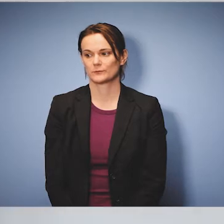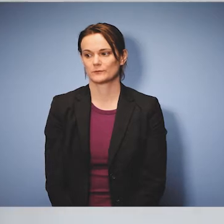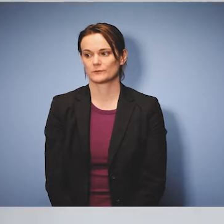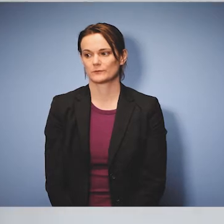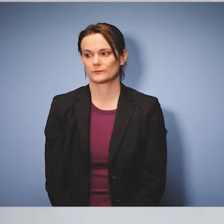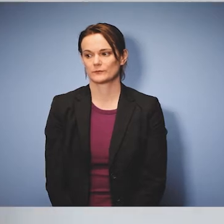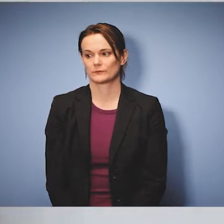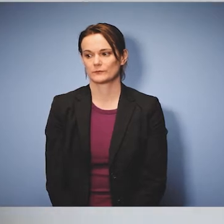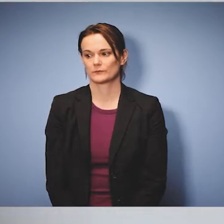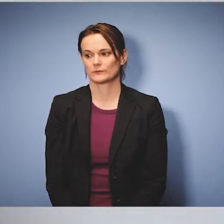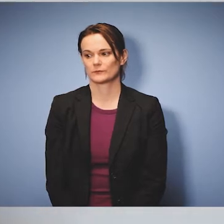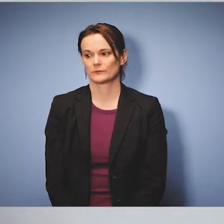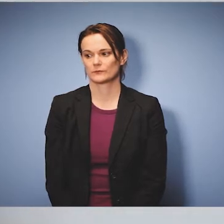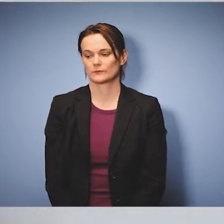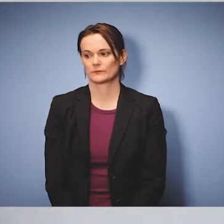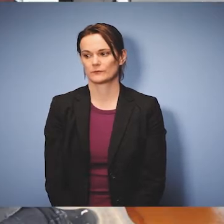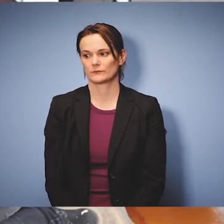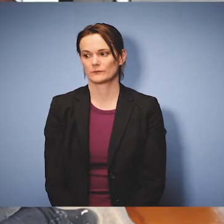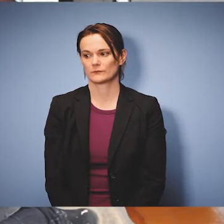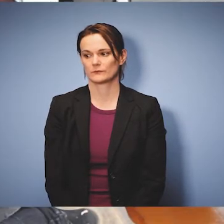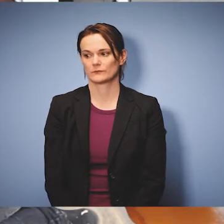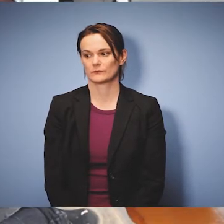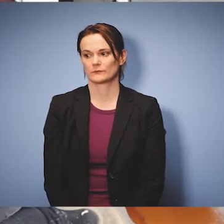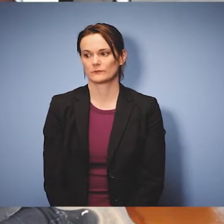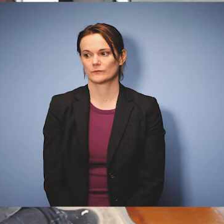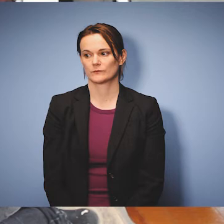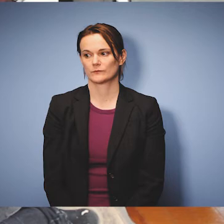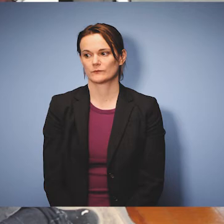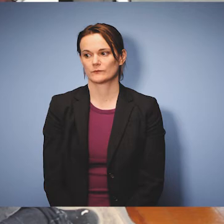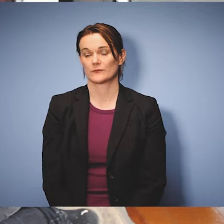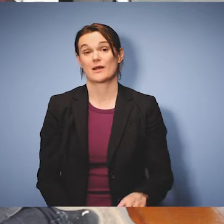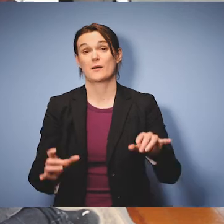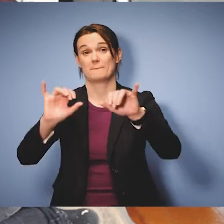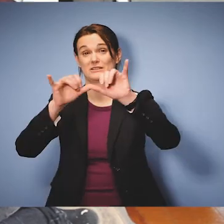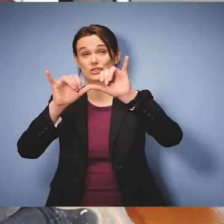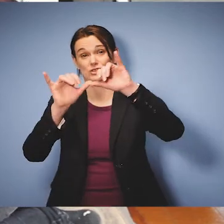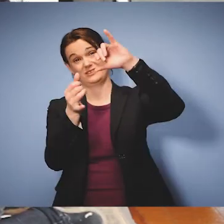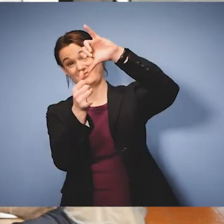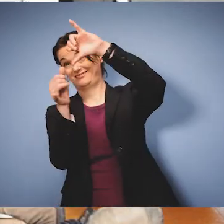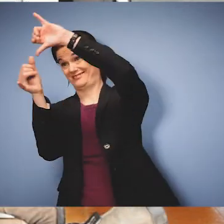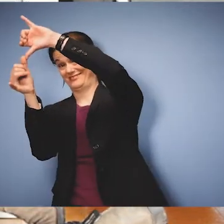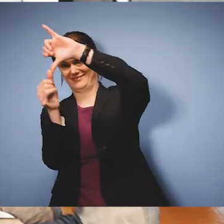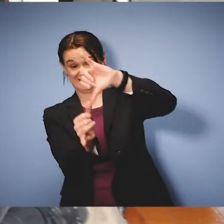So I'm just making sure that the difference between the two trims is the exact same.